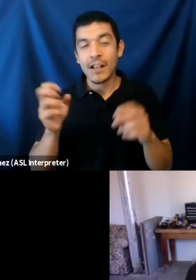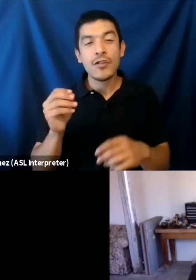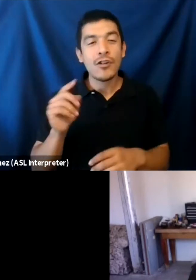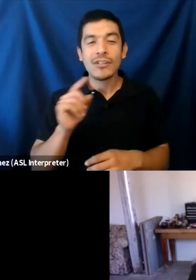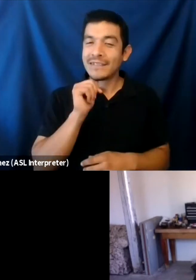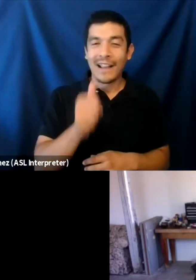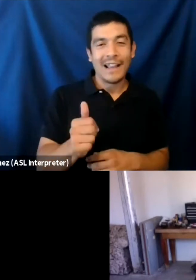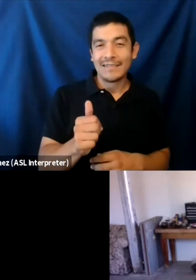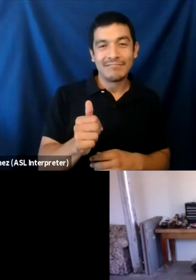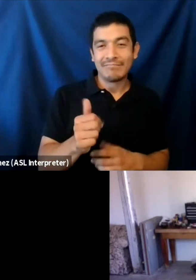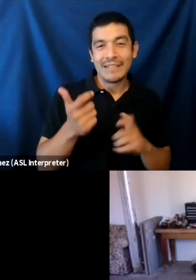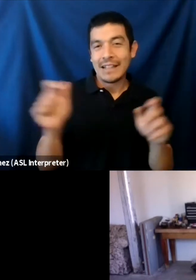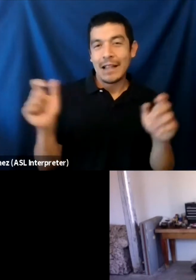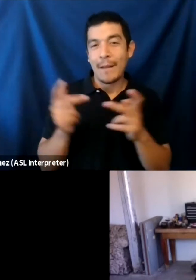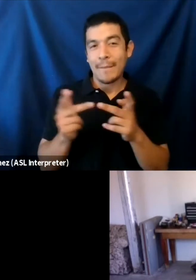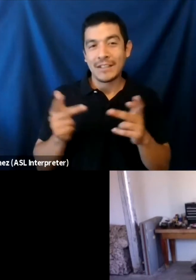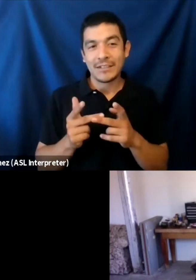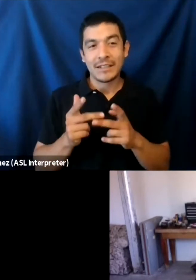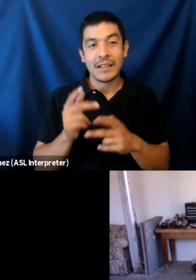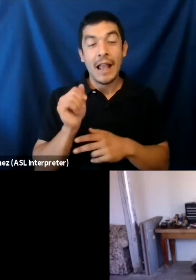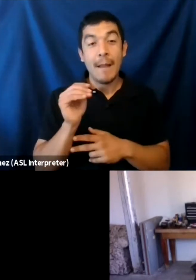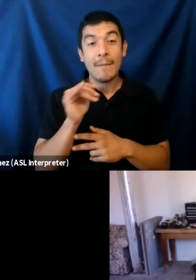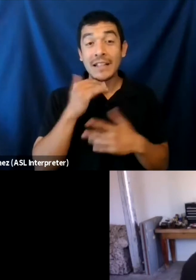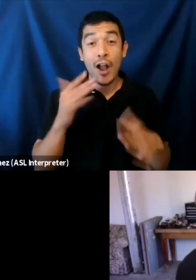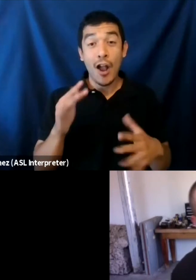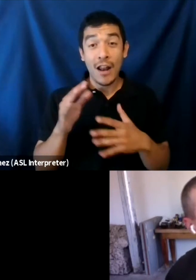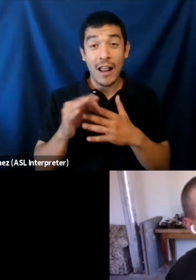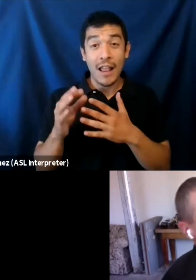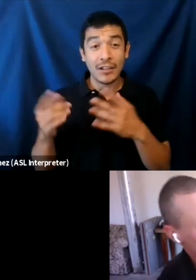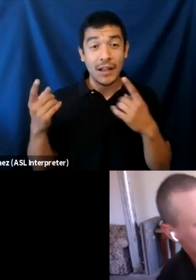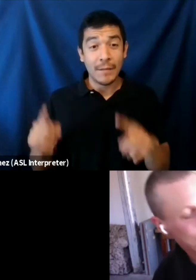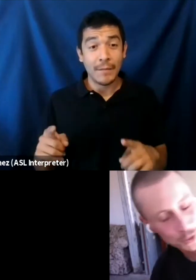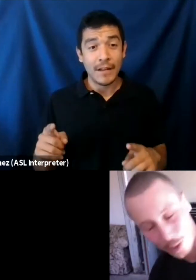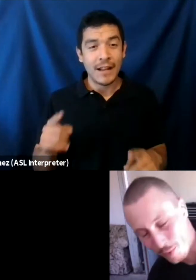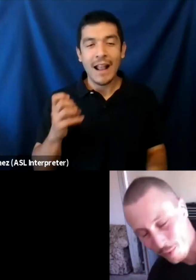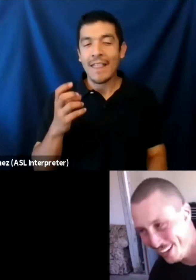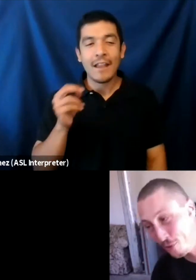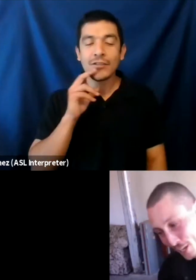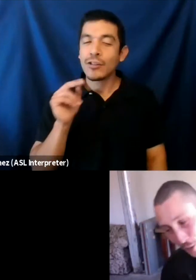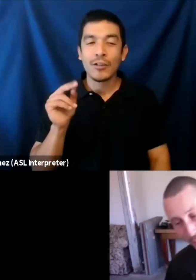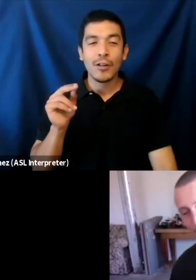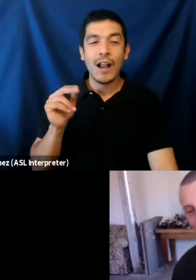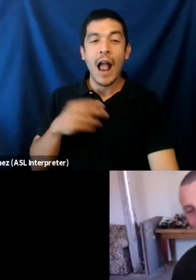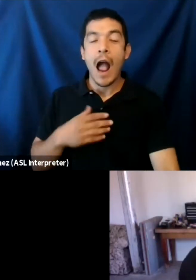Exclusive, did the election already happen? It's, so I'm running unopposed.